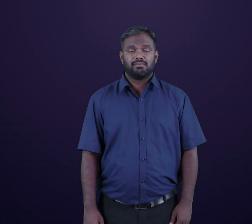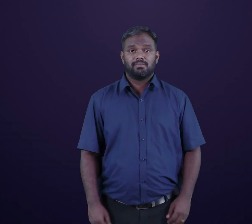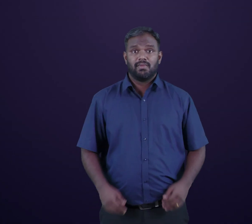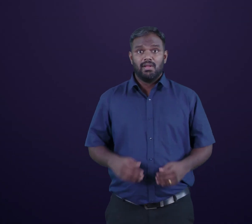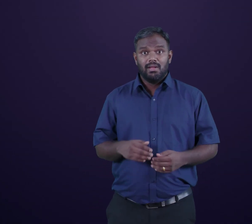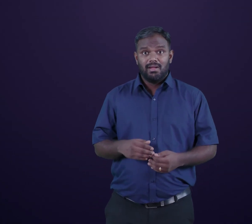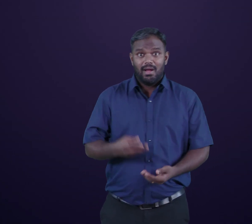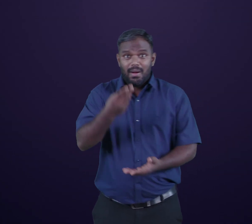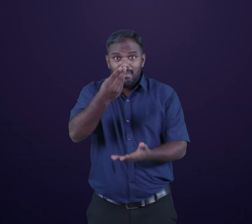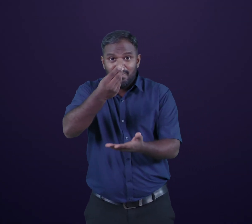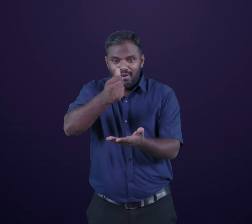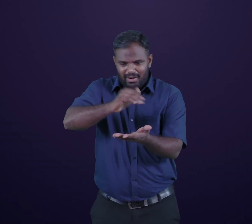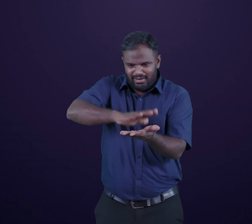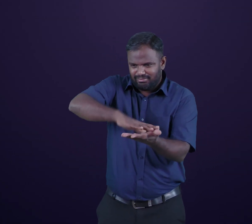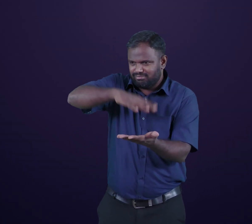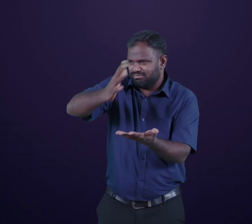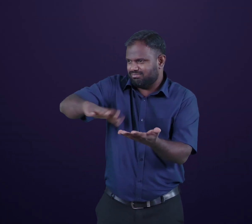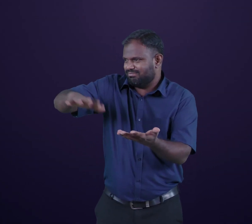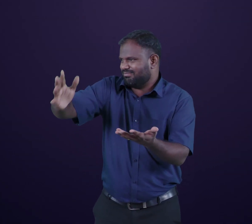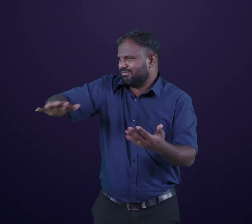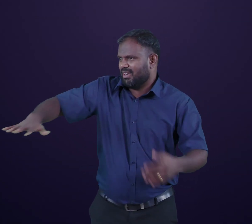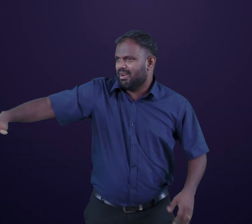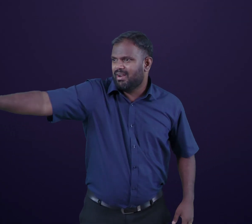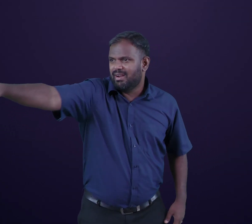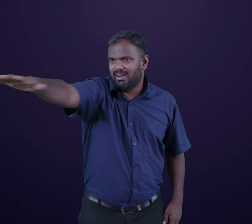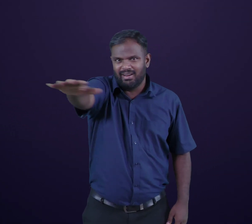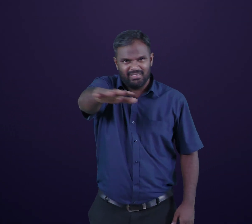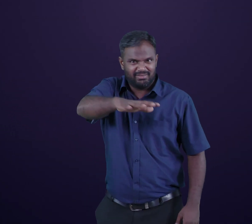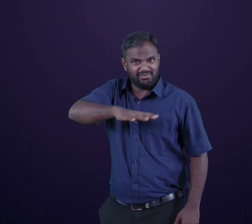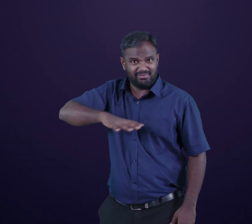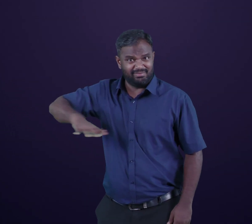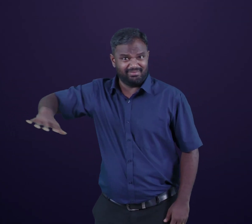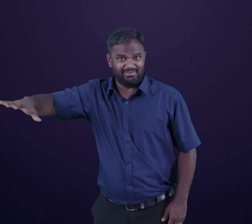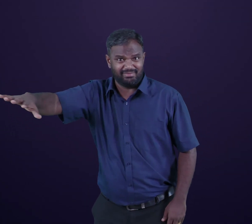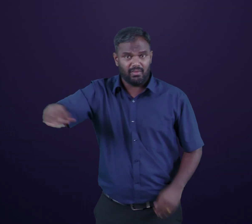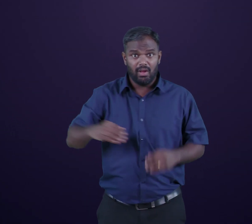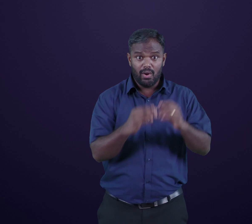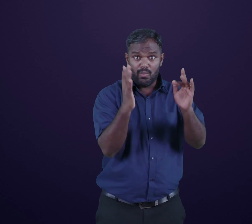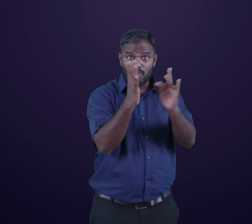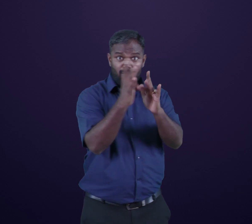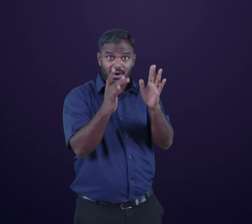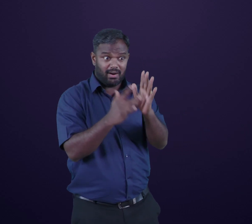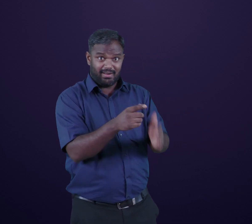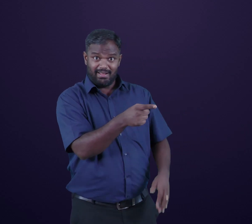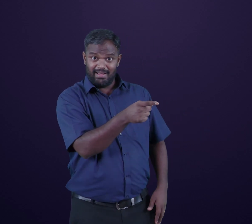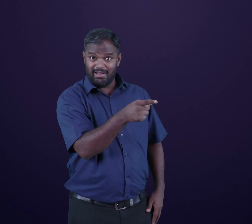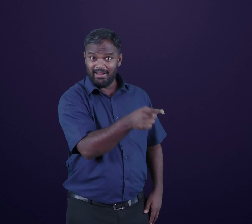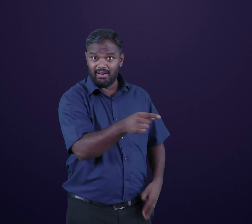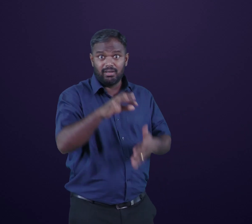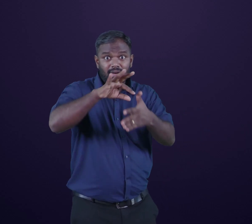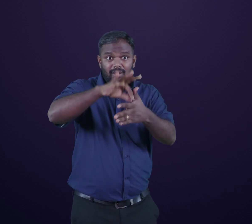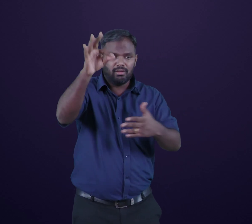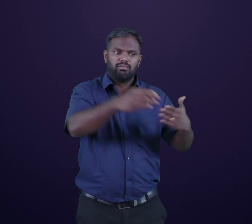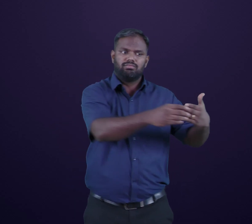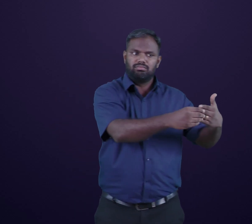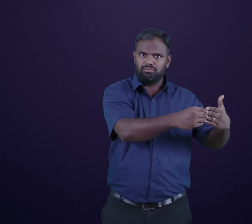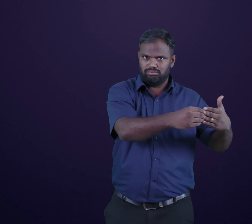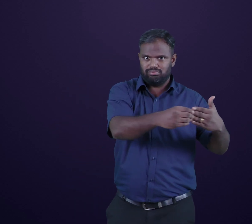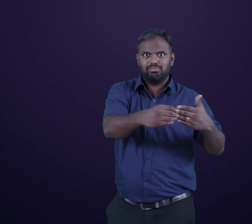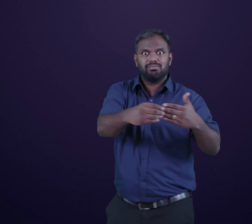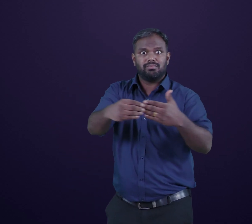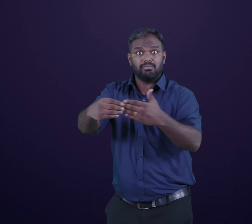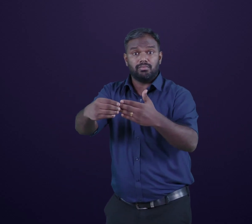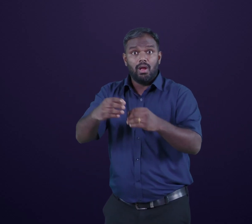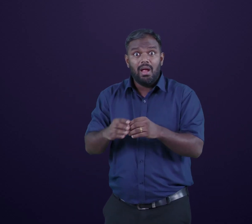Then the Spirit sent Jesus into the desert.